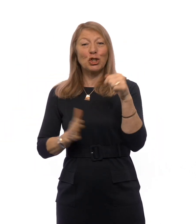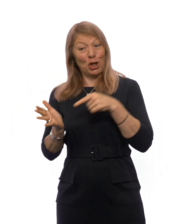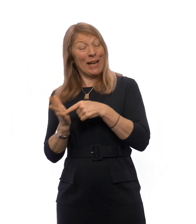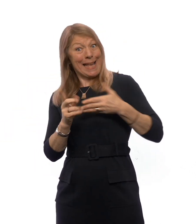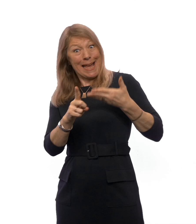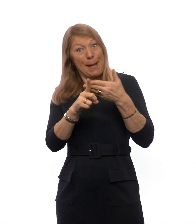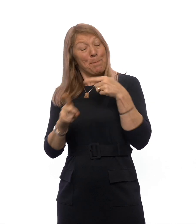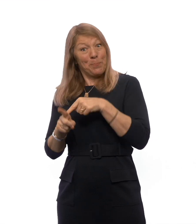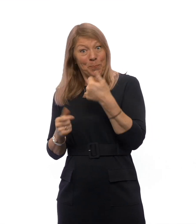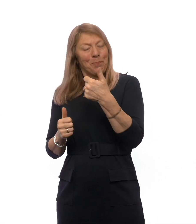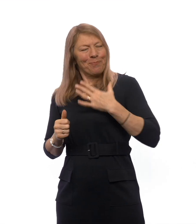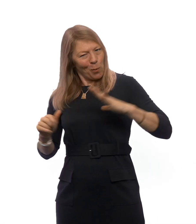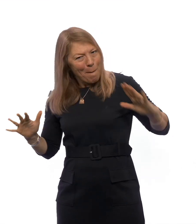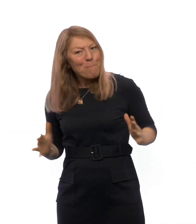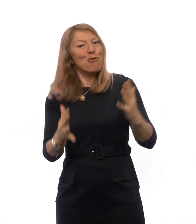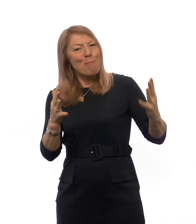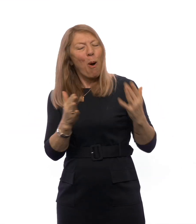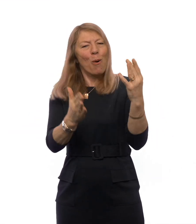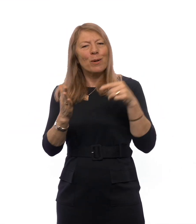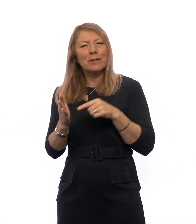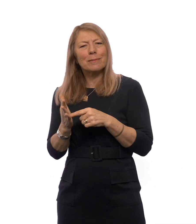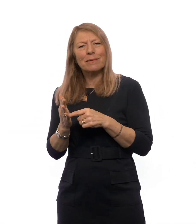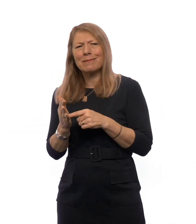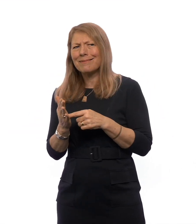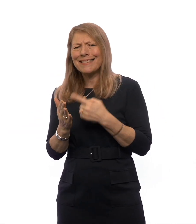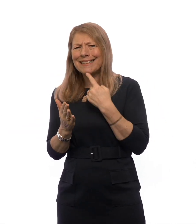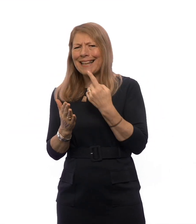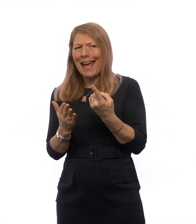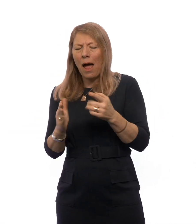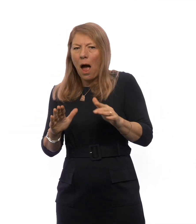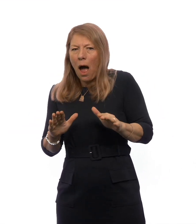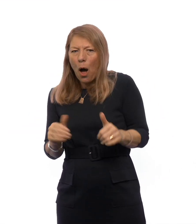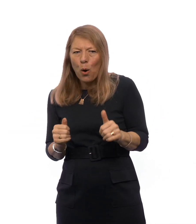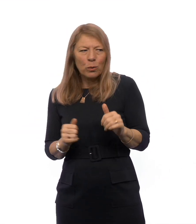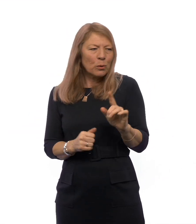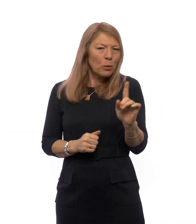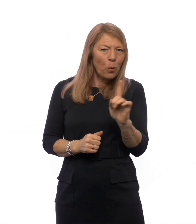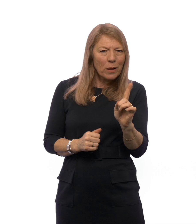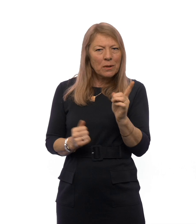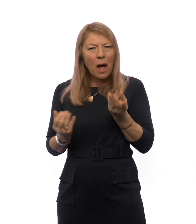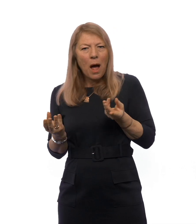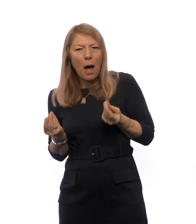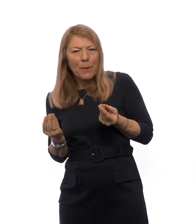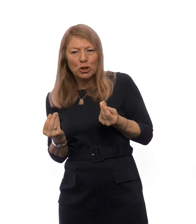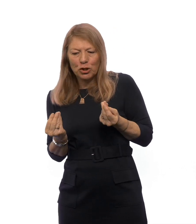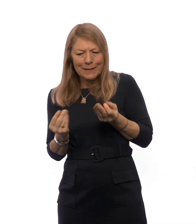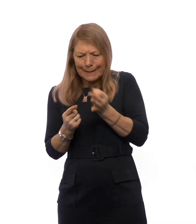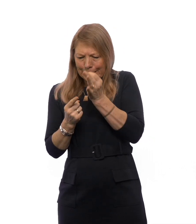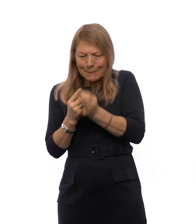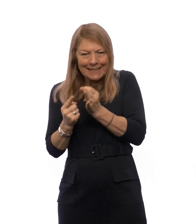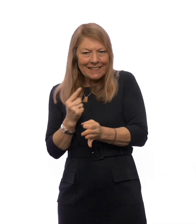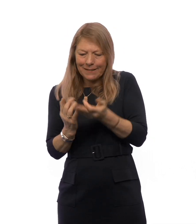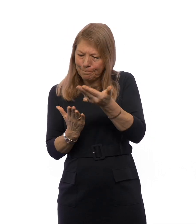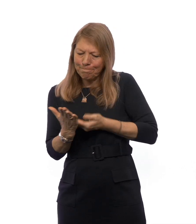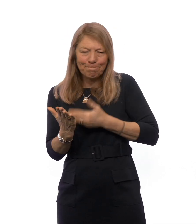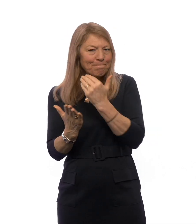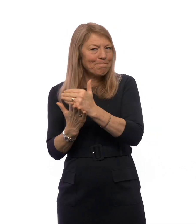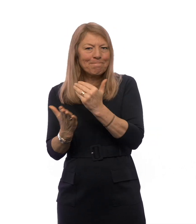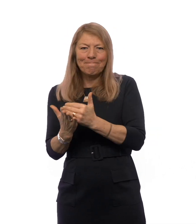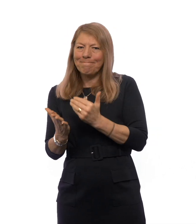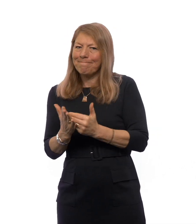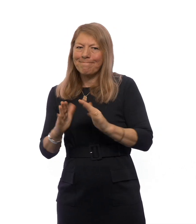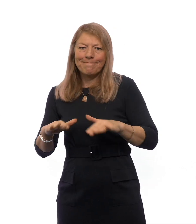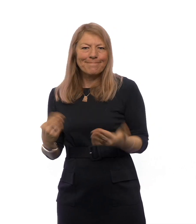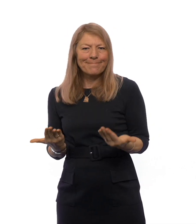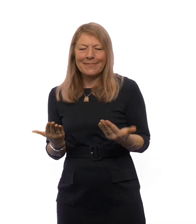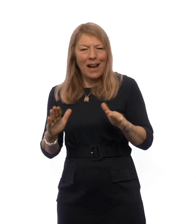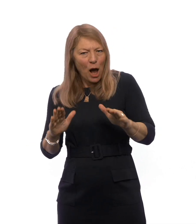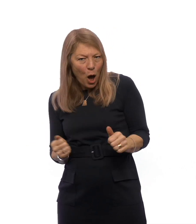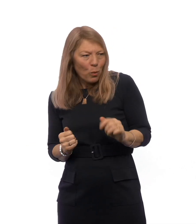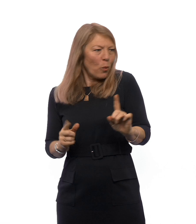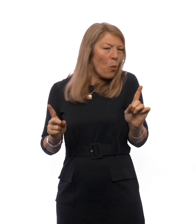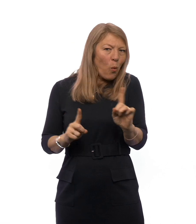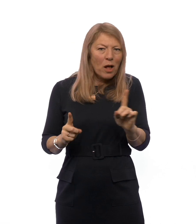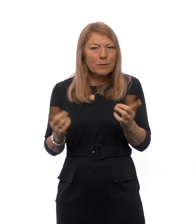it does not provide specific measures or requirements for cultural promotion.